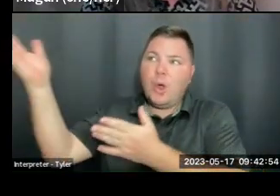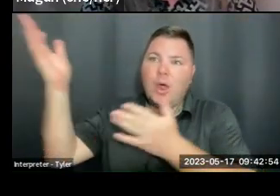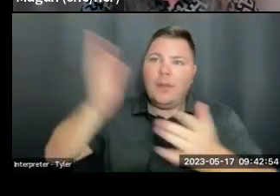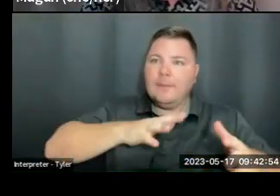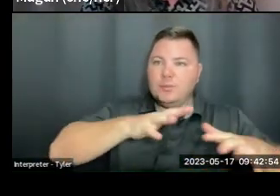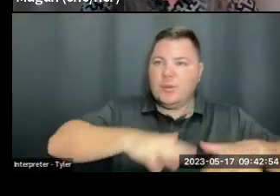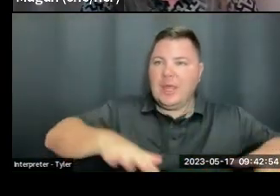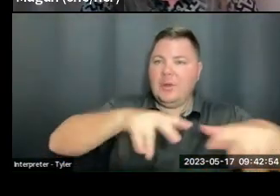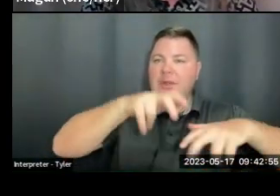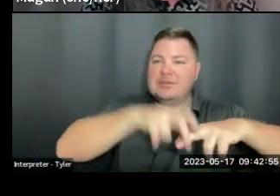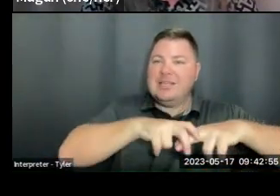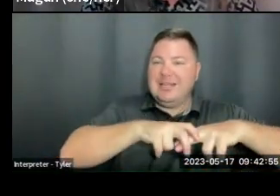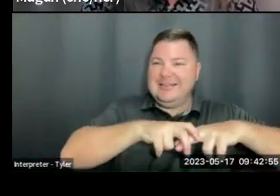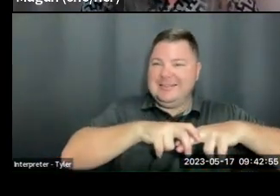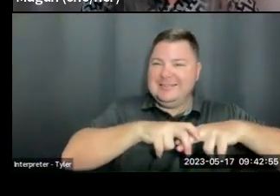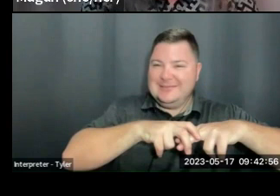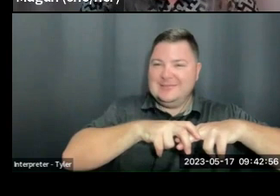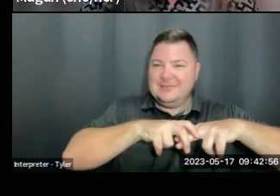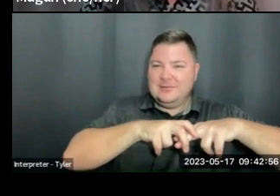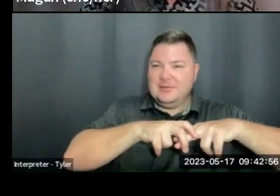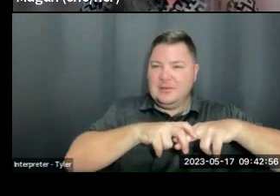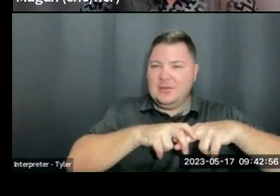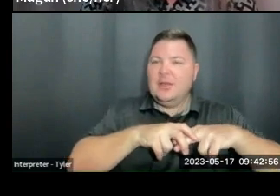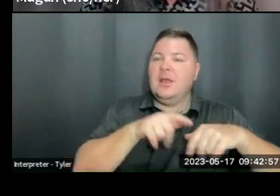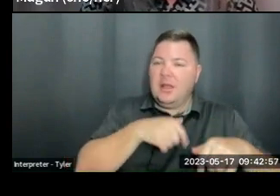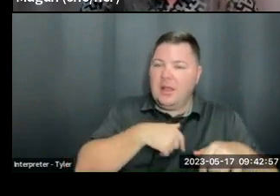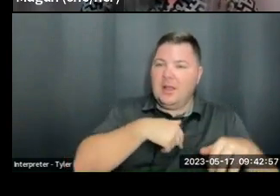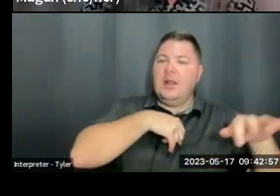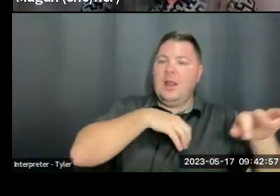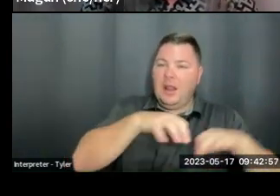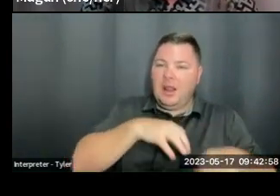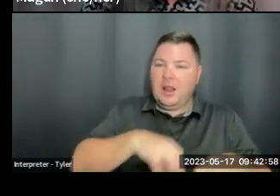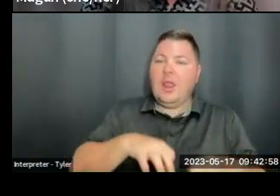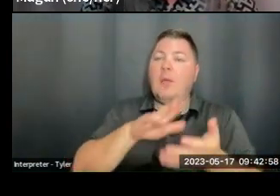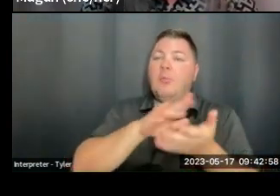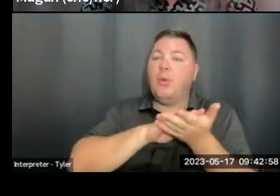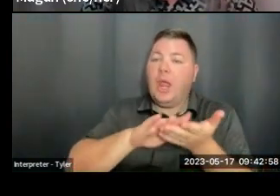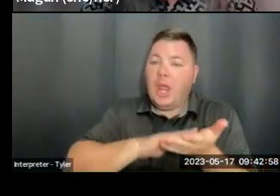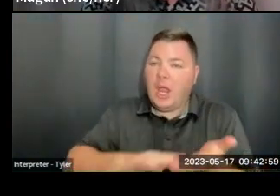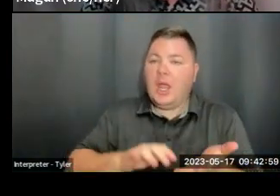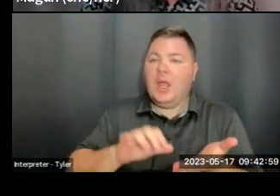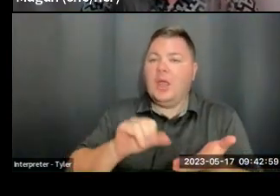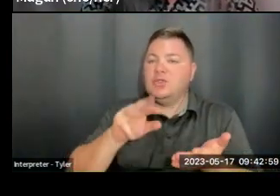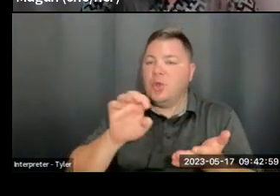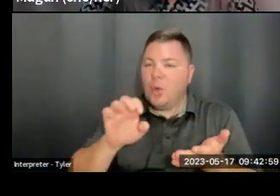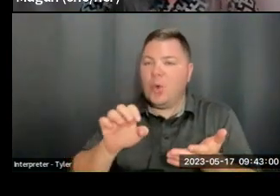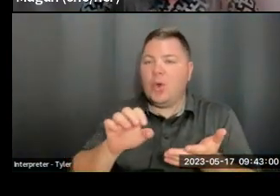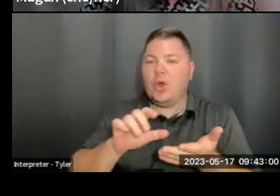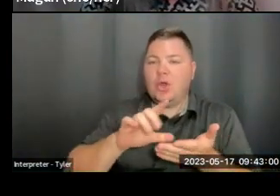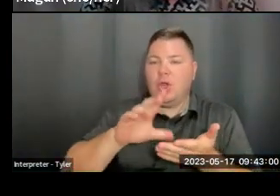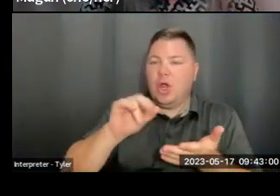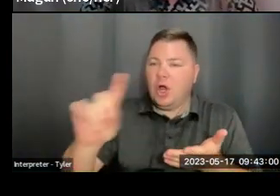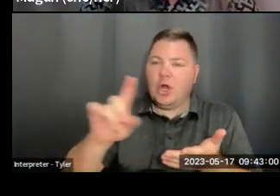had no idea audio description was available and the usher was able to direct them to the section where we